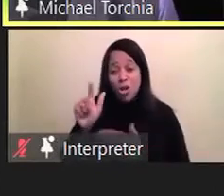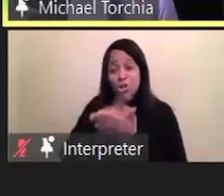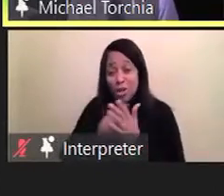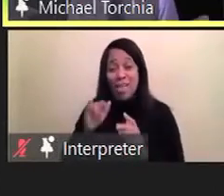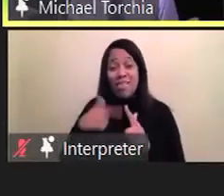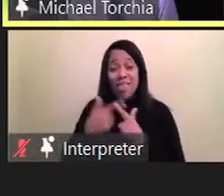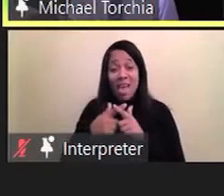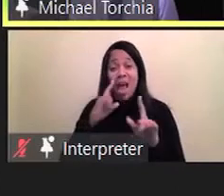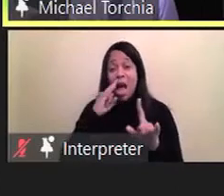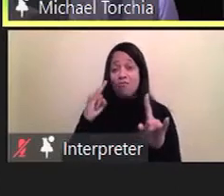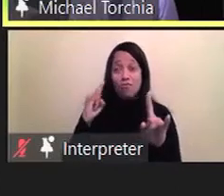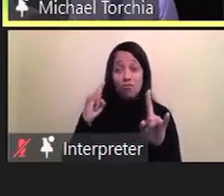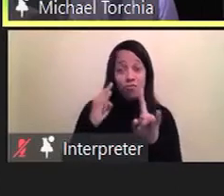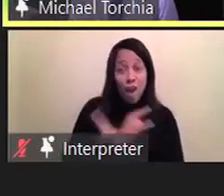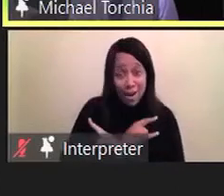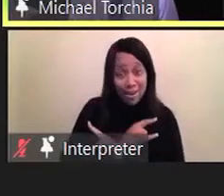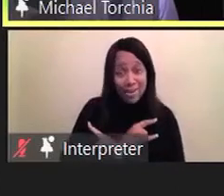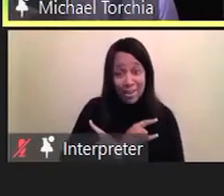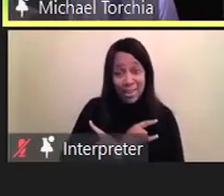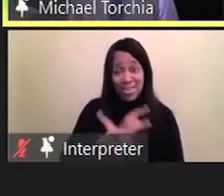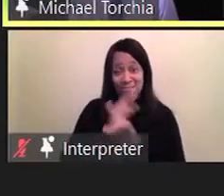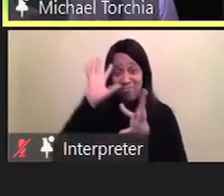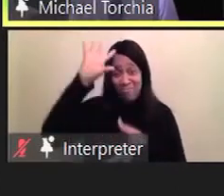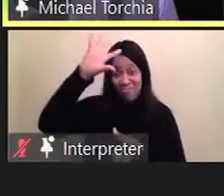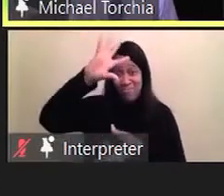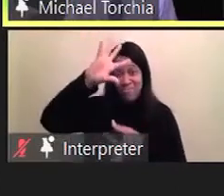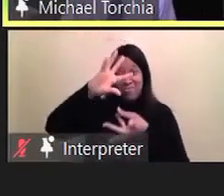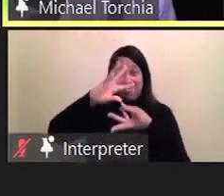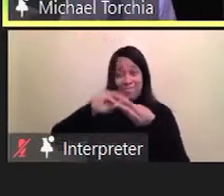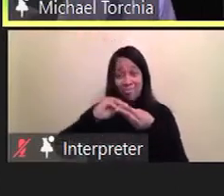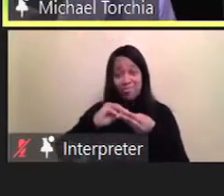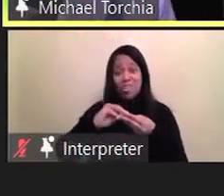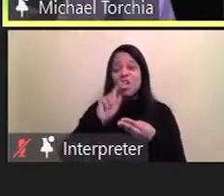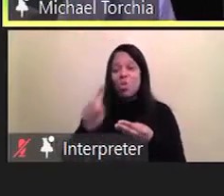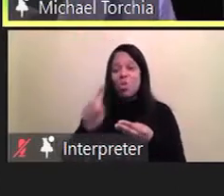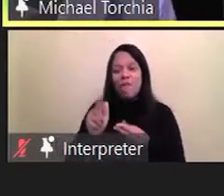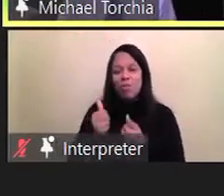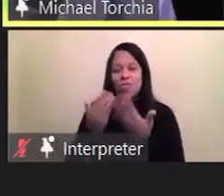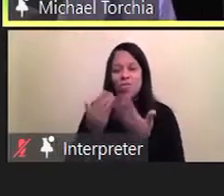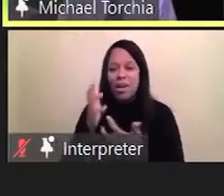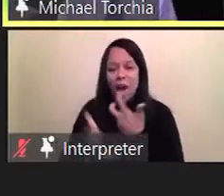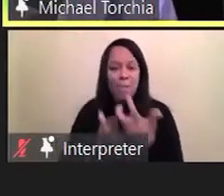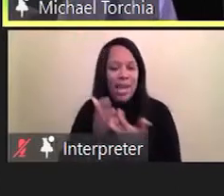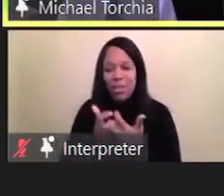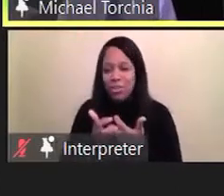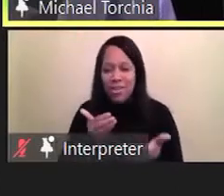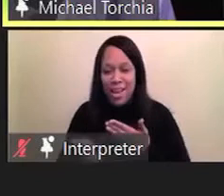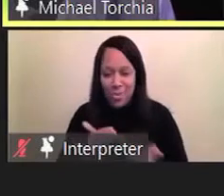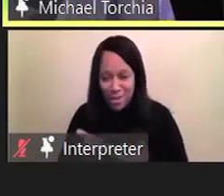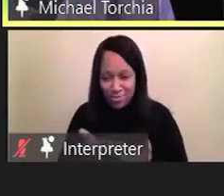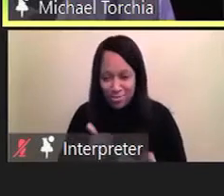you might be ordered to provide the accommodation in the first place that caused all of this.